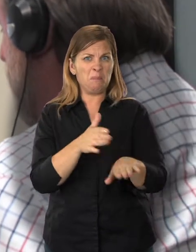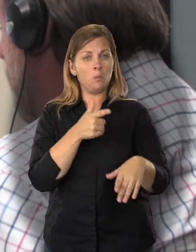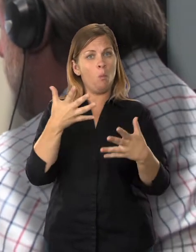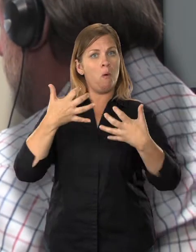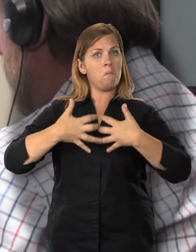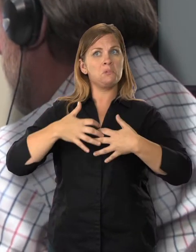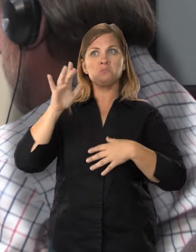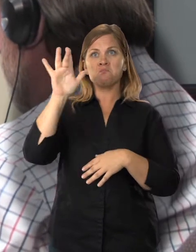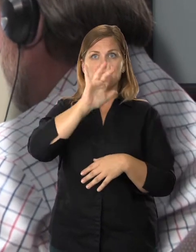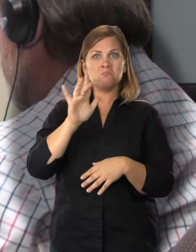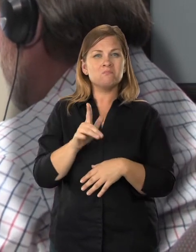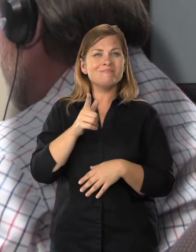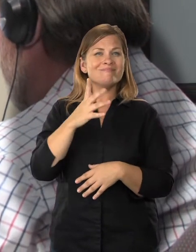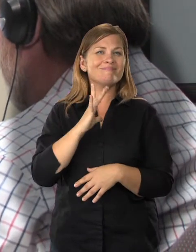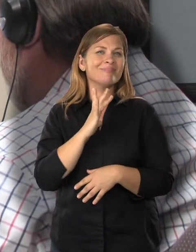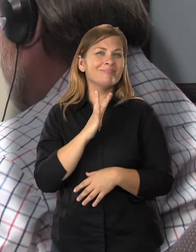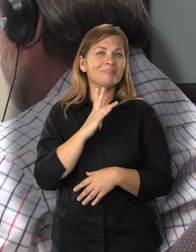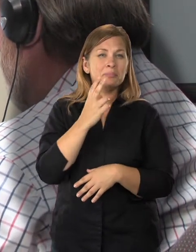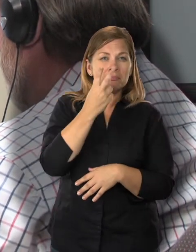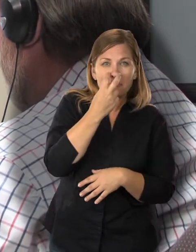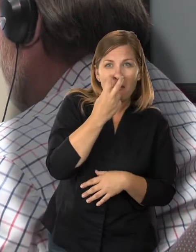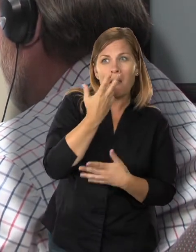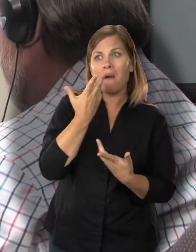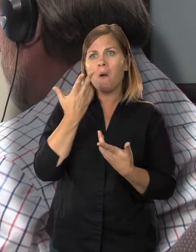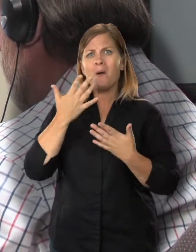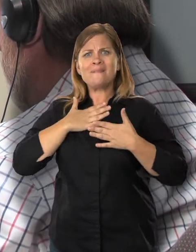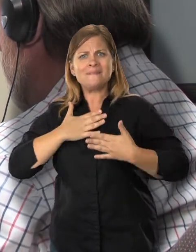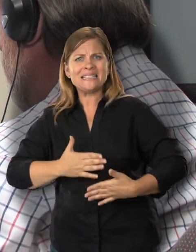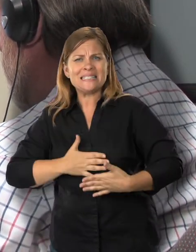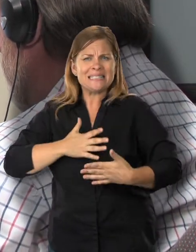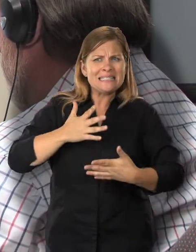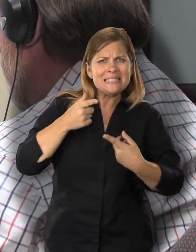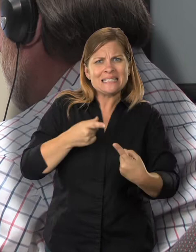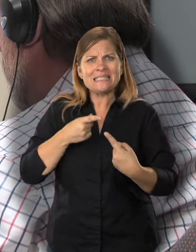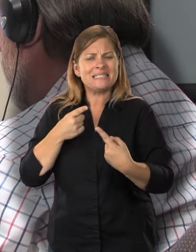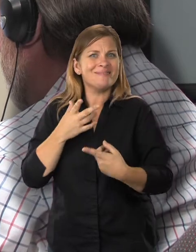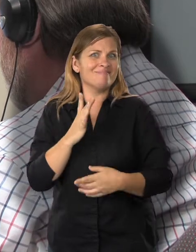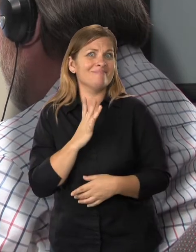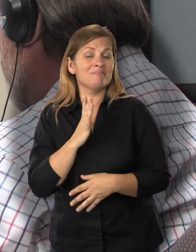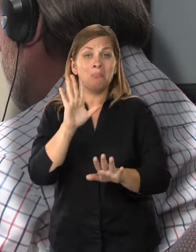It is especially helpful for voters who are blind or have a physical limitation